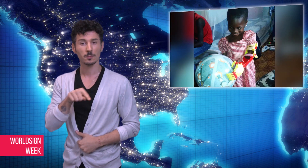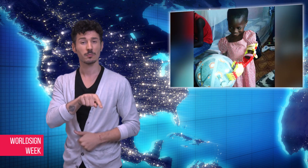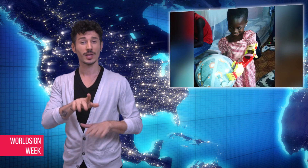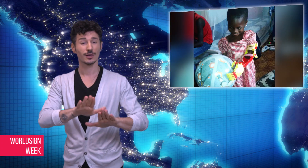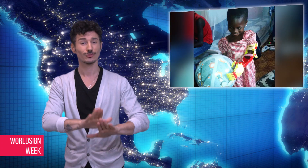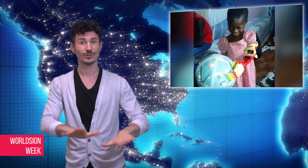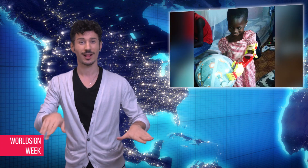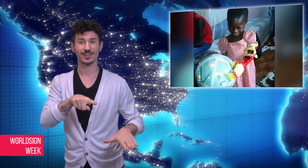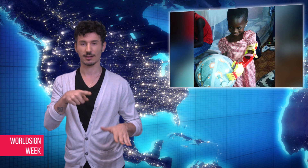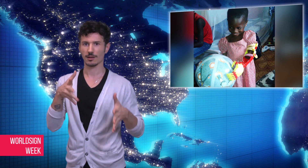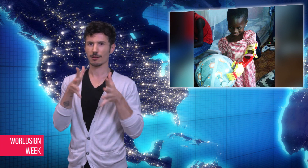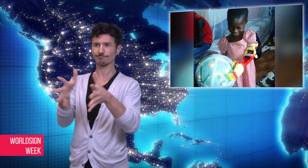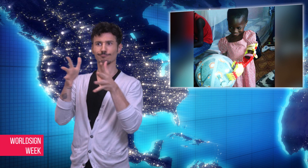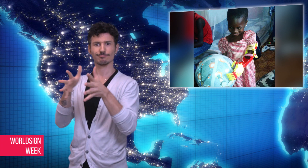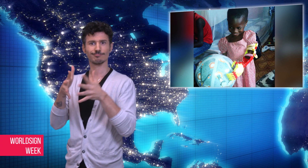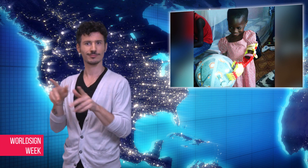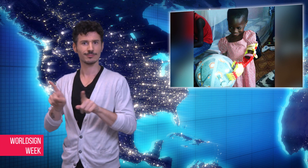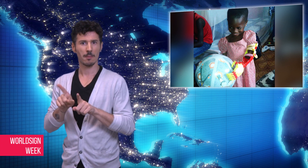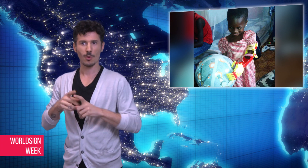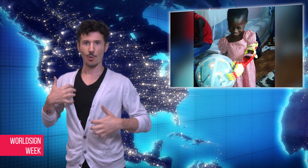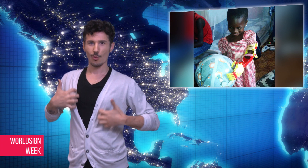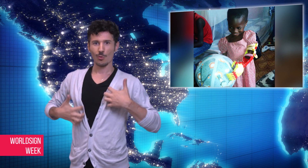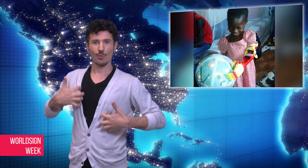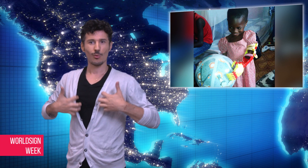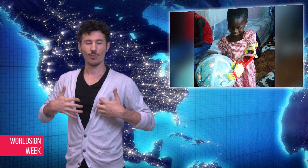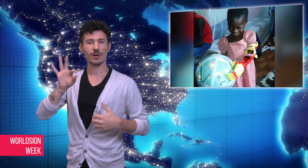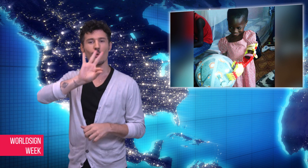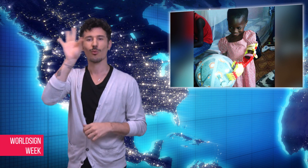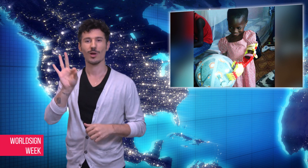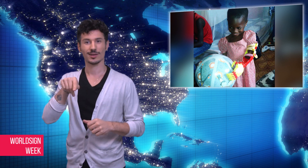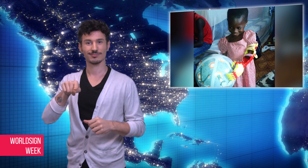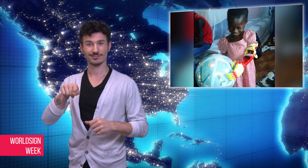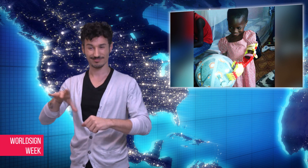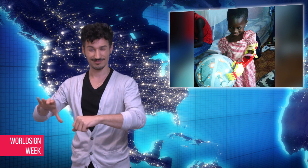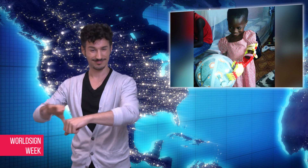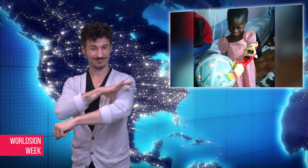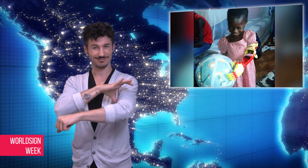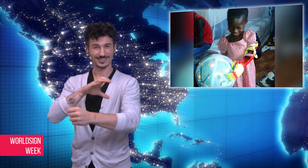The children were reported to be pleased that